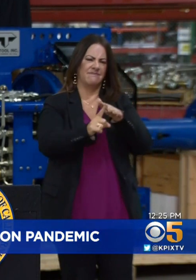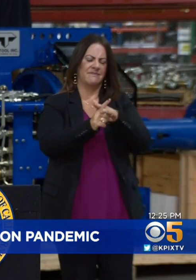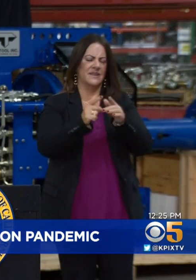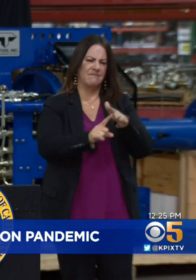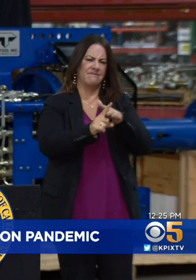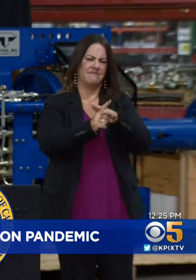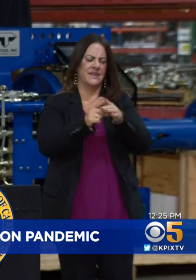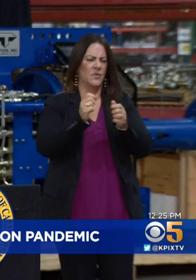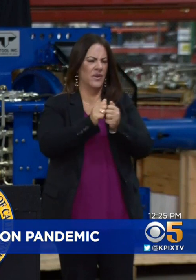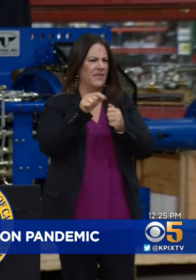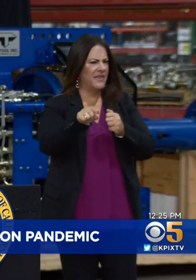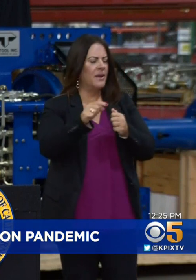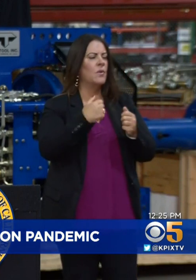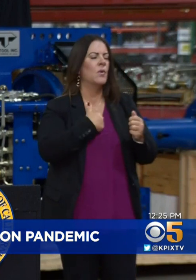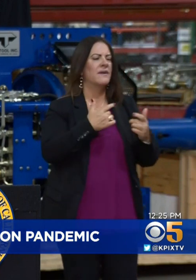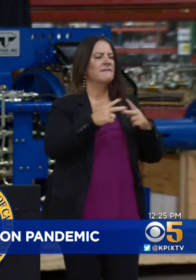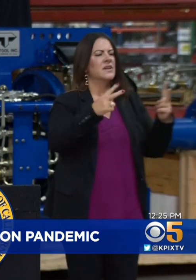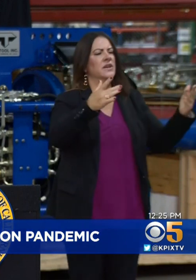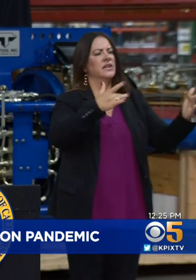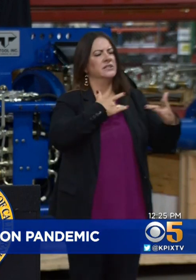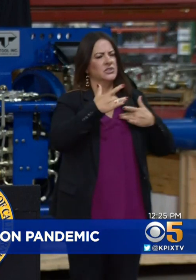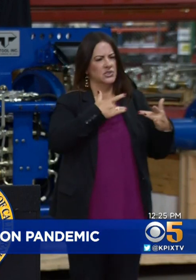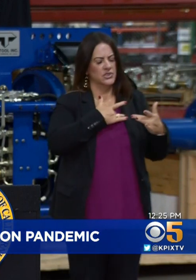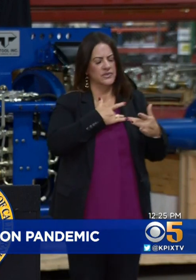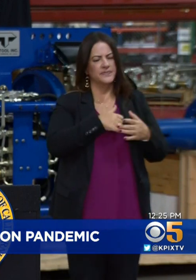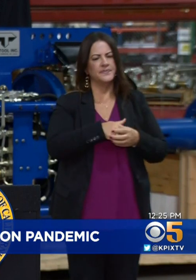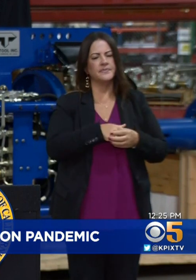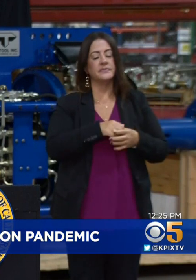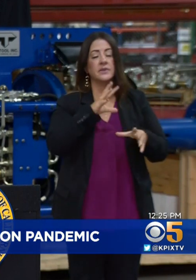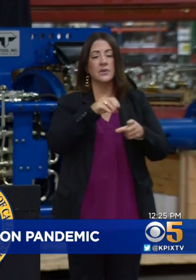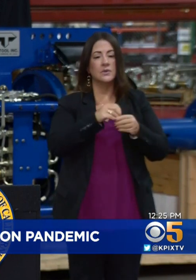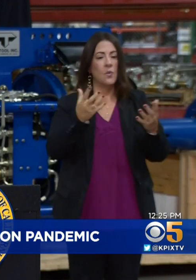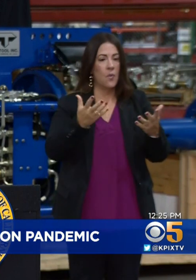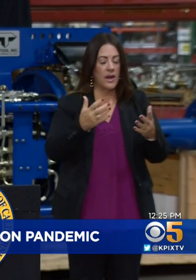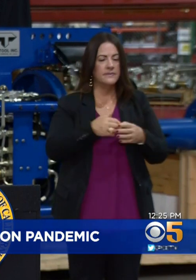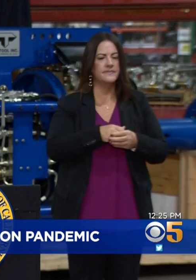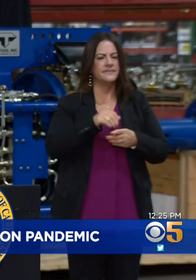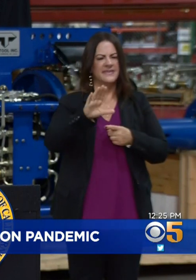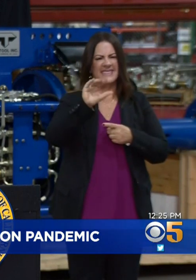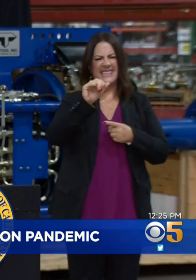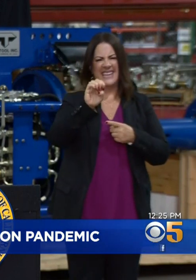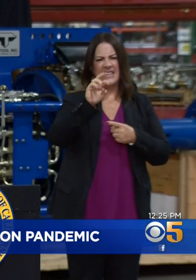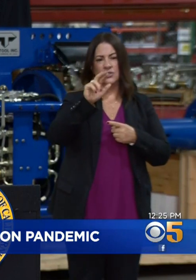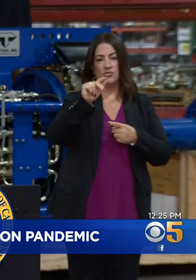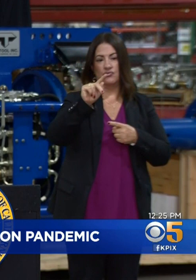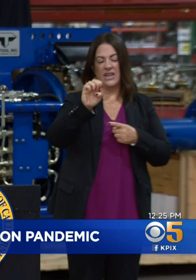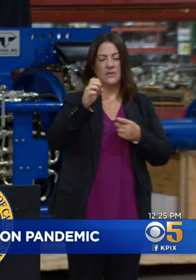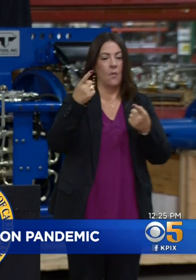PROCESS. WE WE HAVE BEEN WORKING CLOSELY WITH IMPERIAL COUNTY. THERE ARE A COUPLE OF